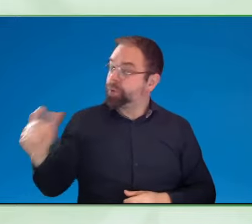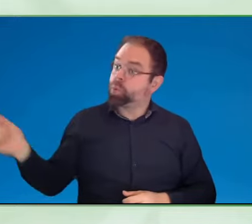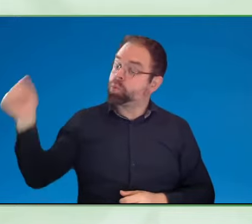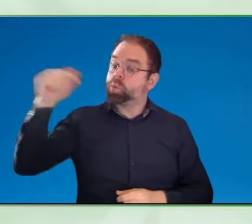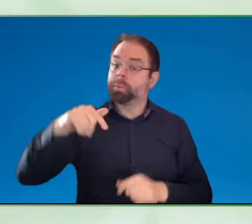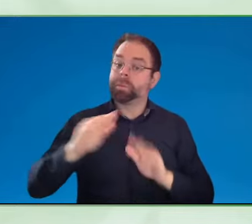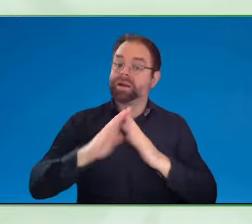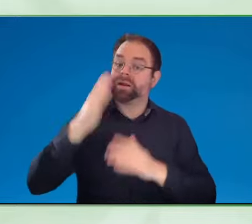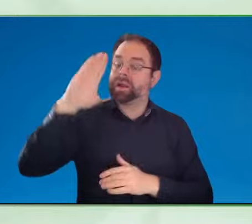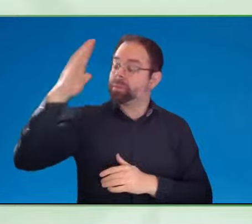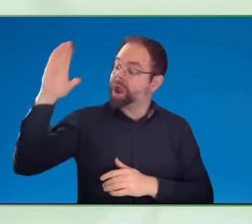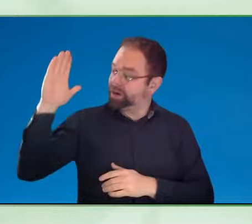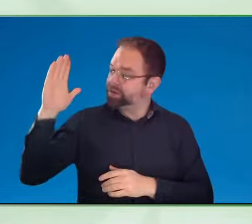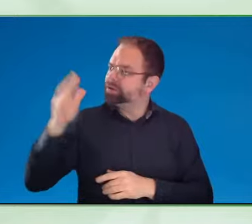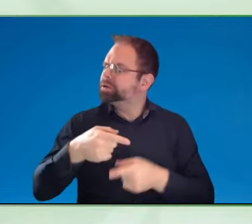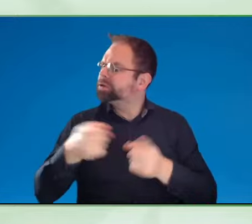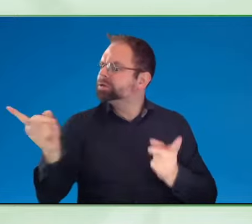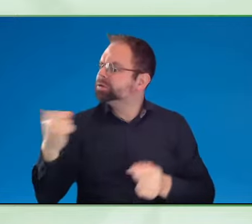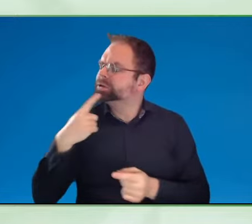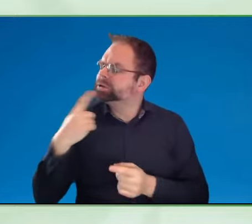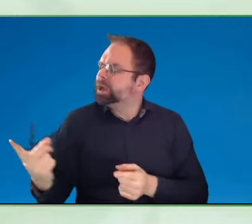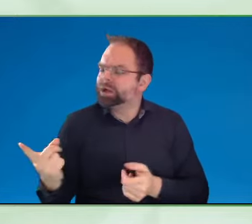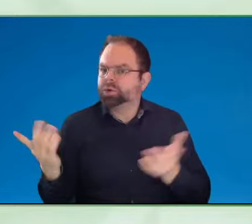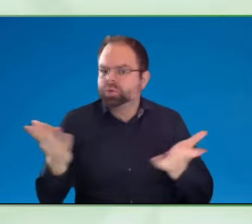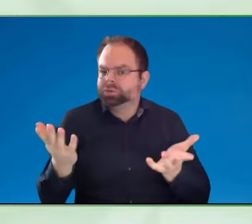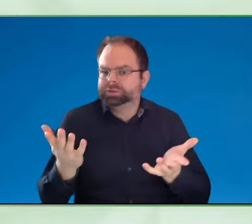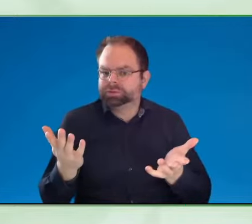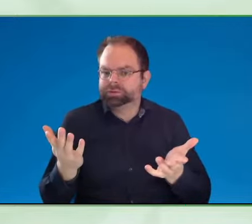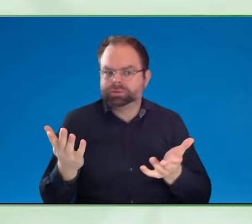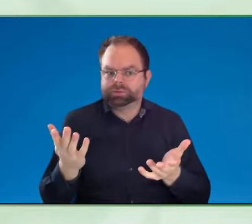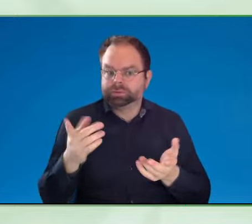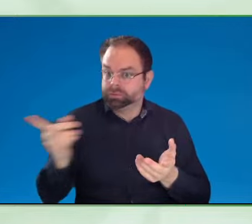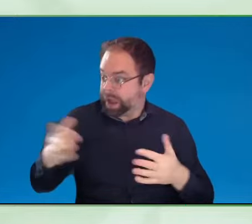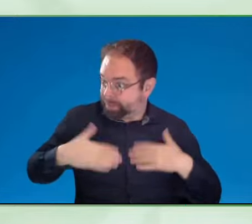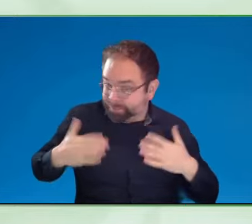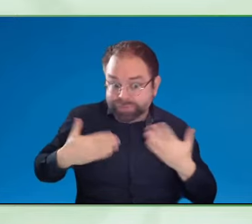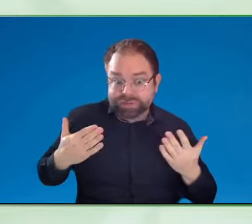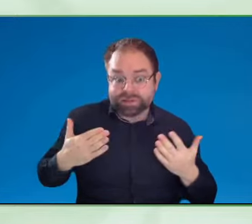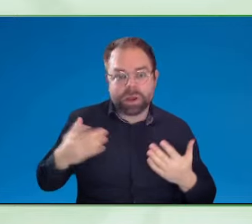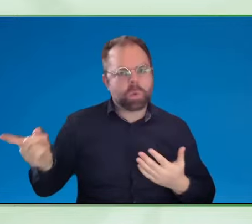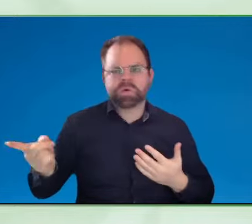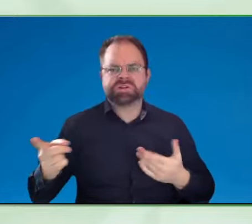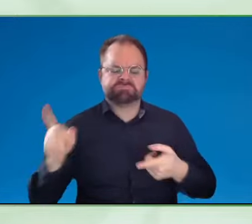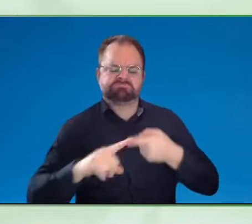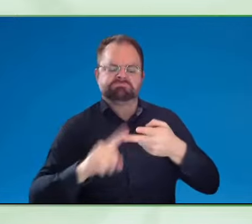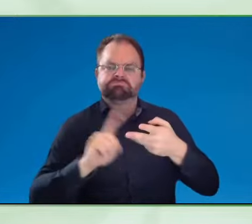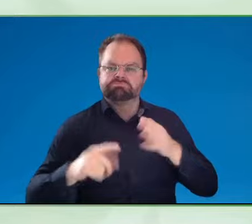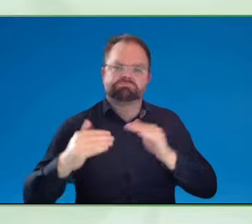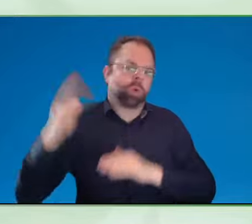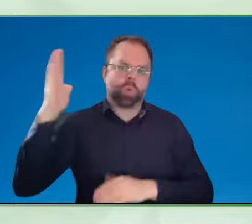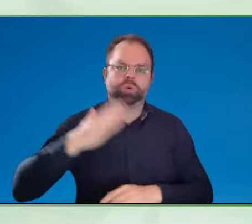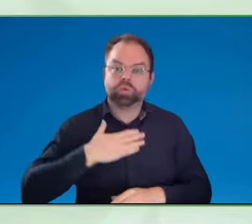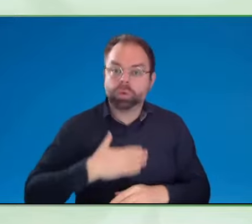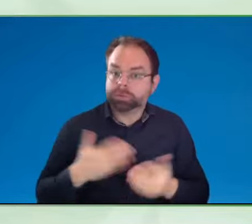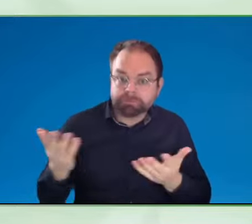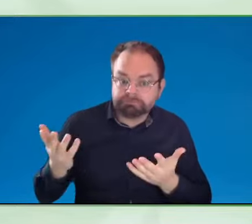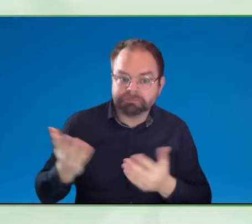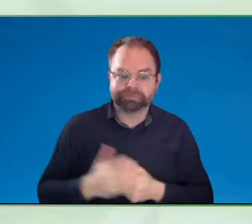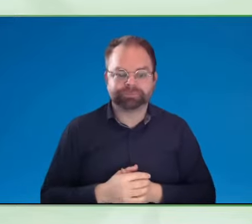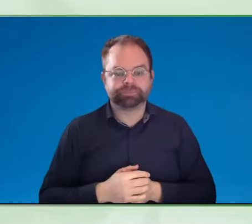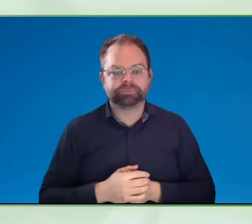To travel from one place to another, people will complain.